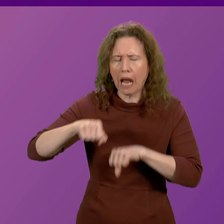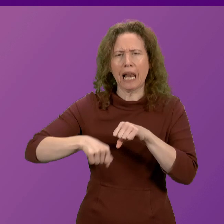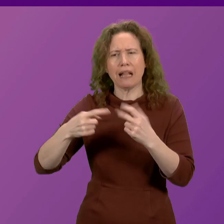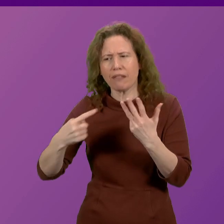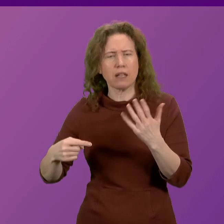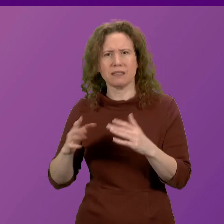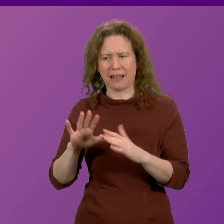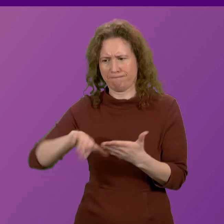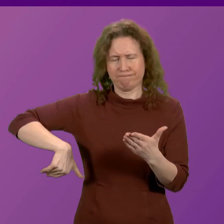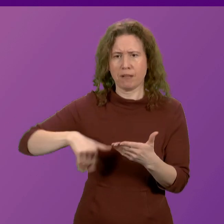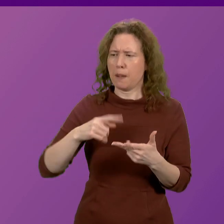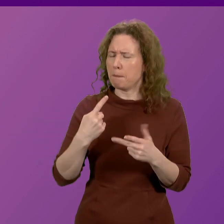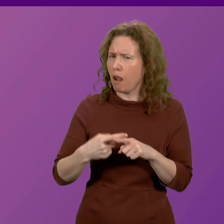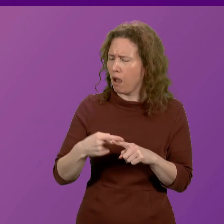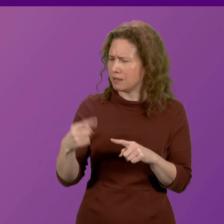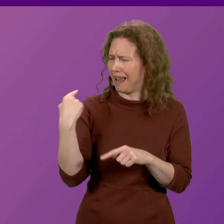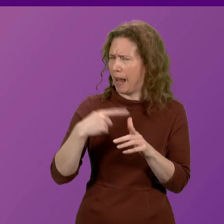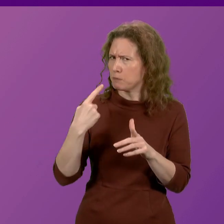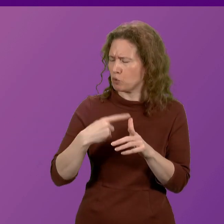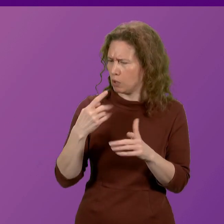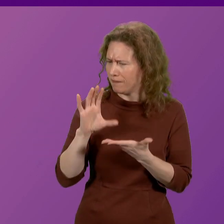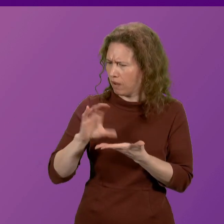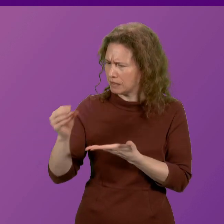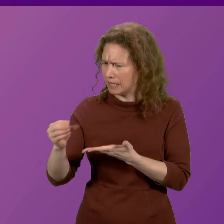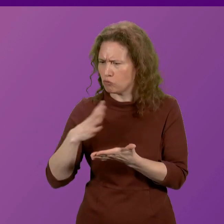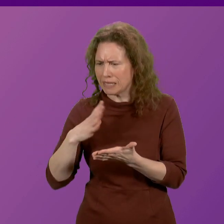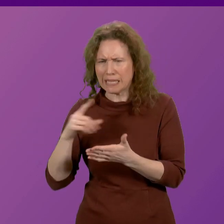system that the Government announced in April. However, there is plenty for climate-wrecking